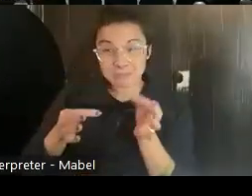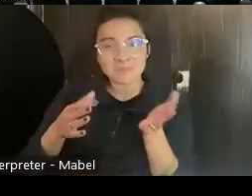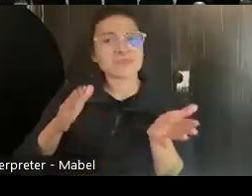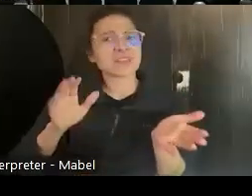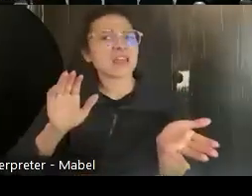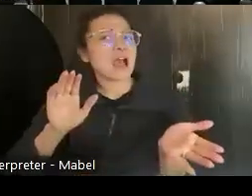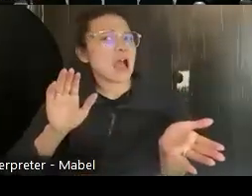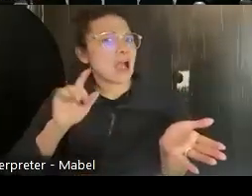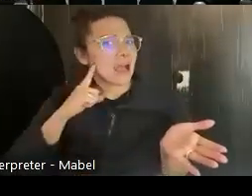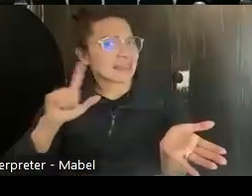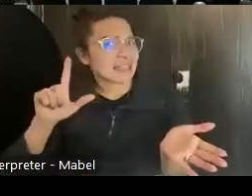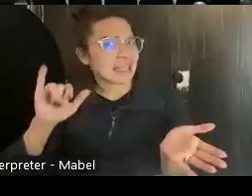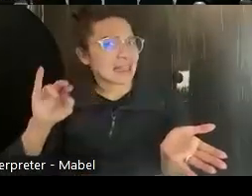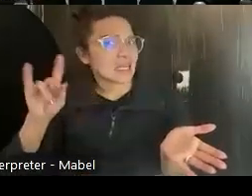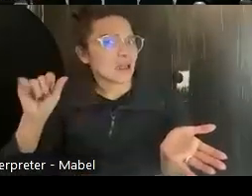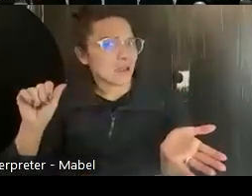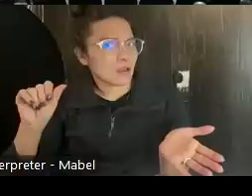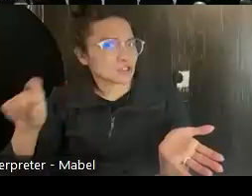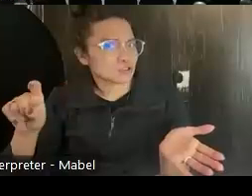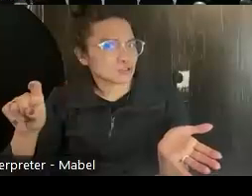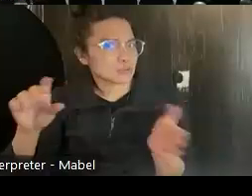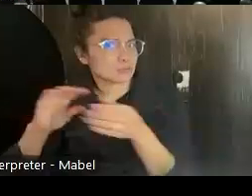on there in case you want to do it in one breath because our next online question is what are the